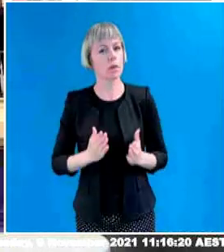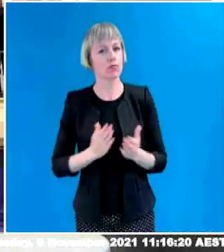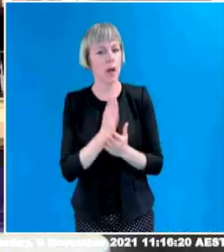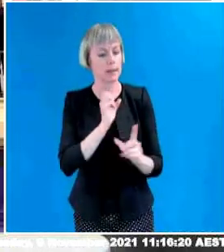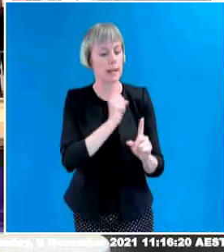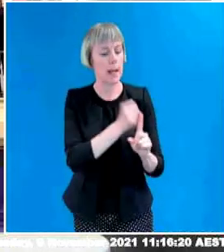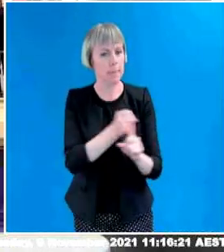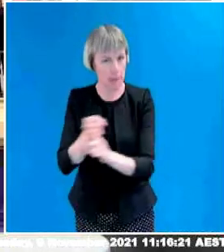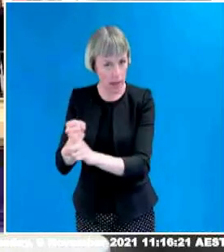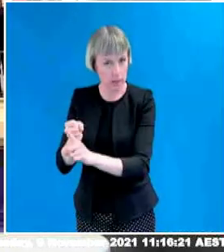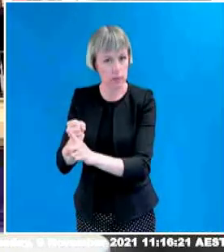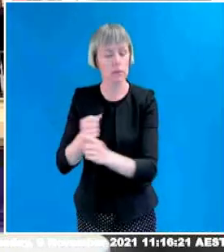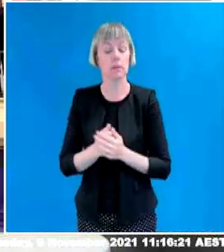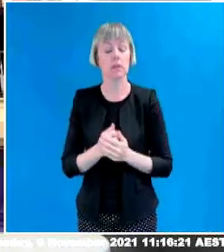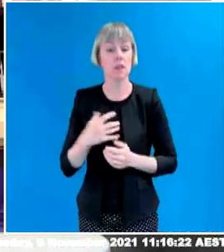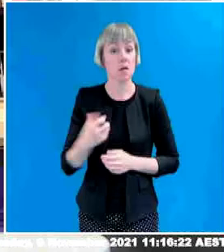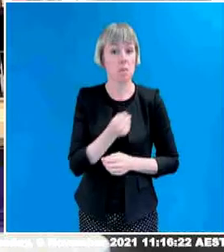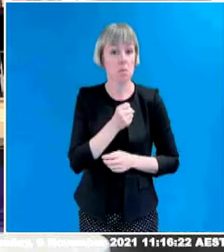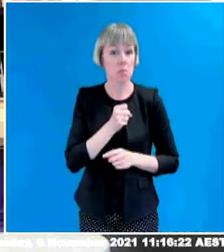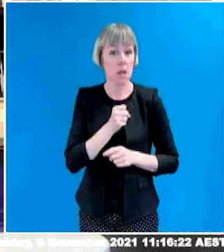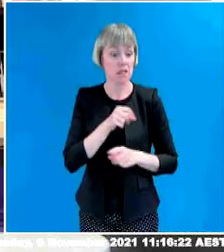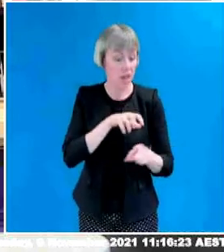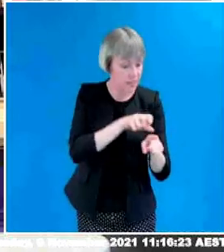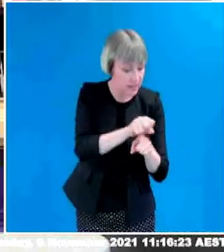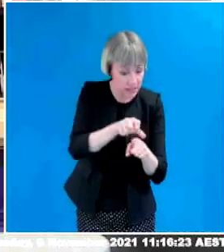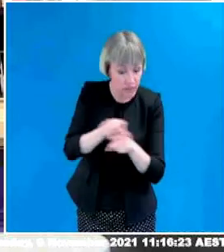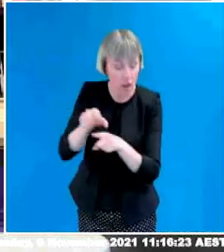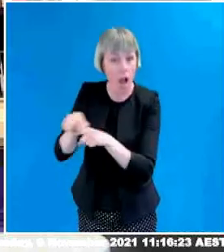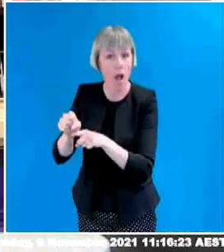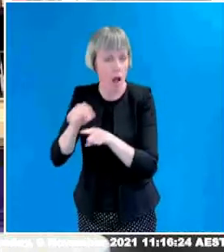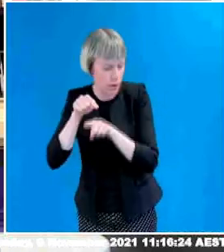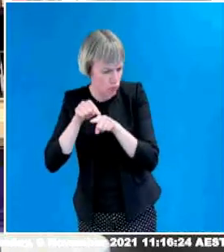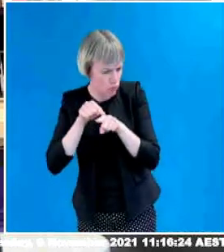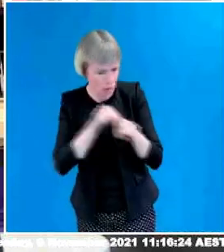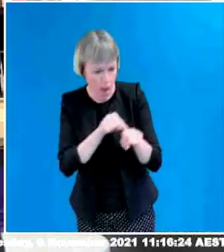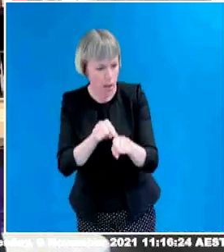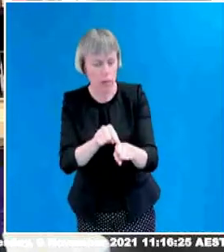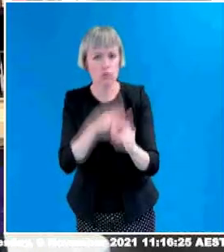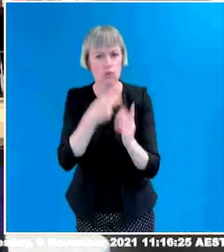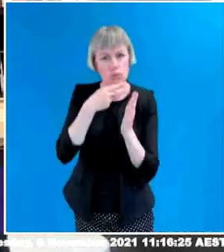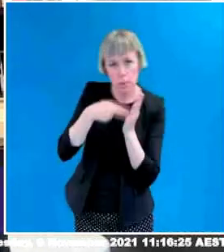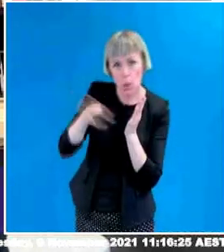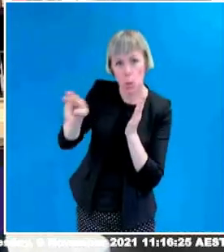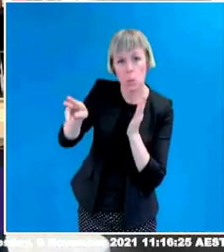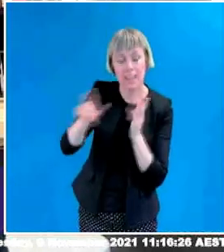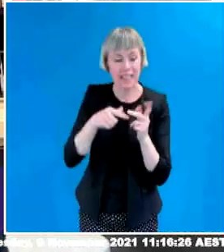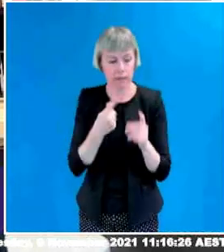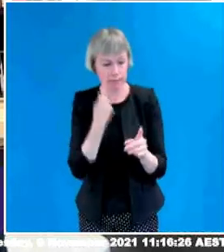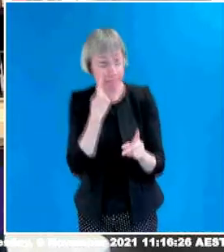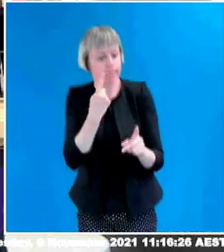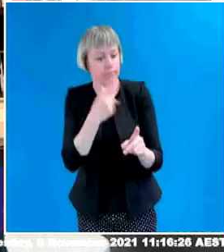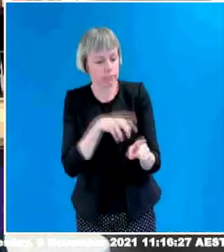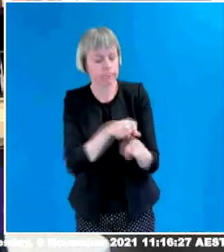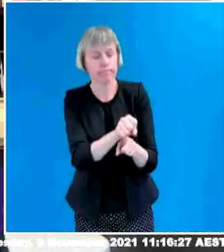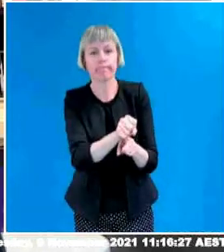track, report and then, if needed, remediate problems where they are negatively impacting human rights.